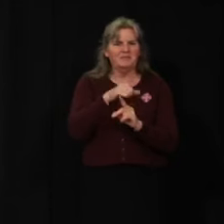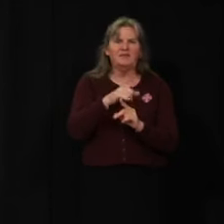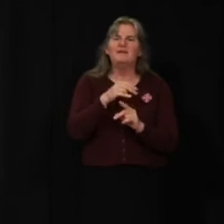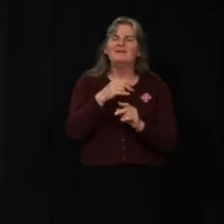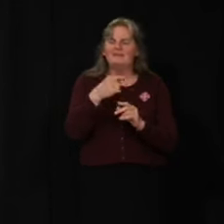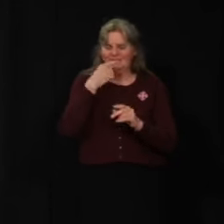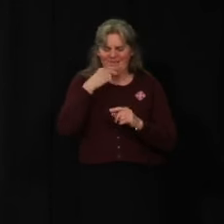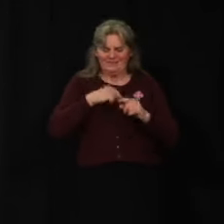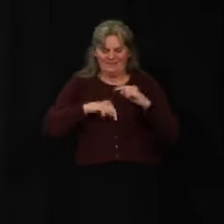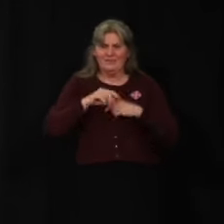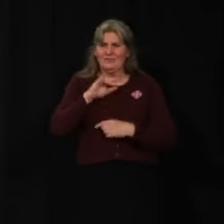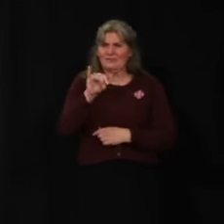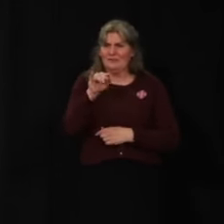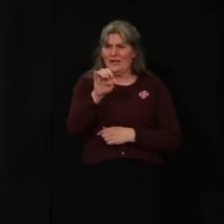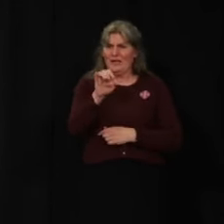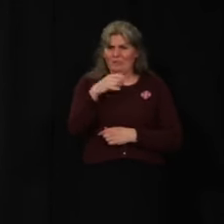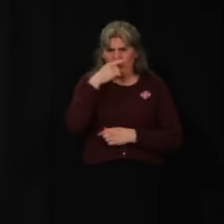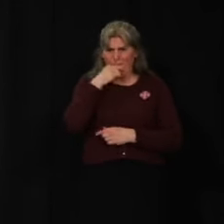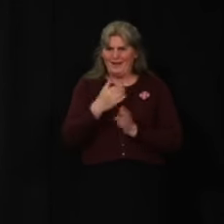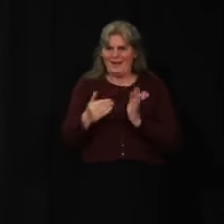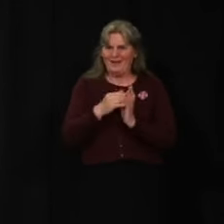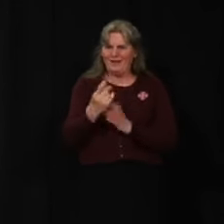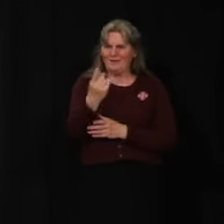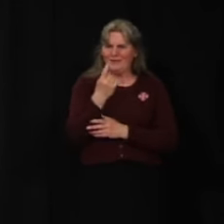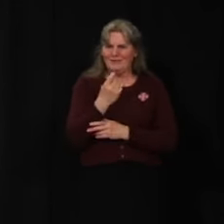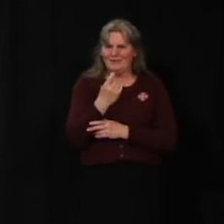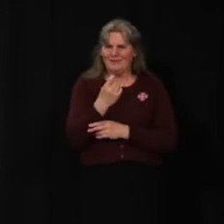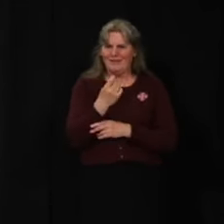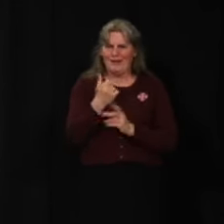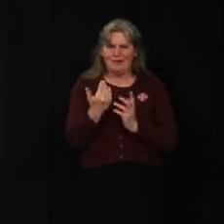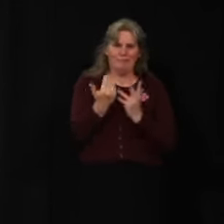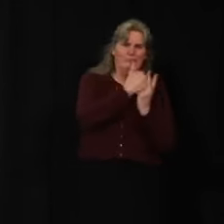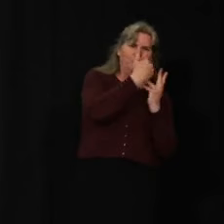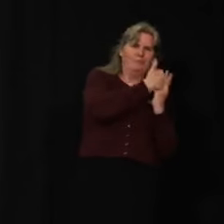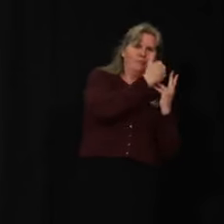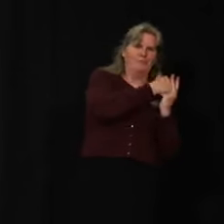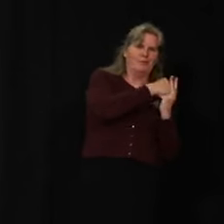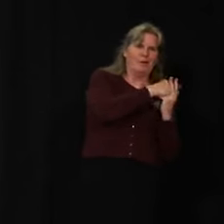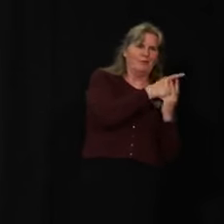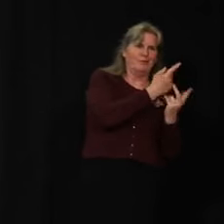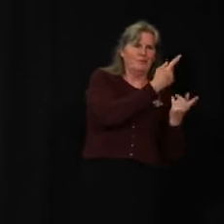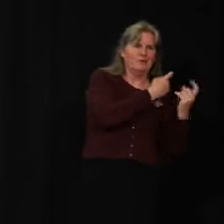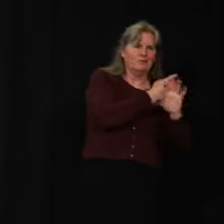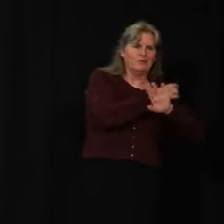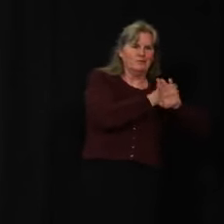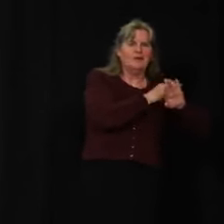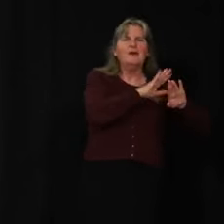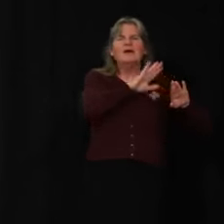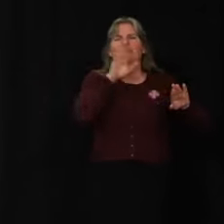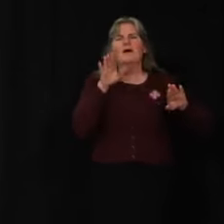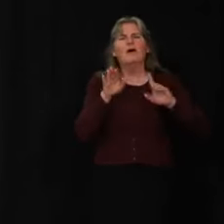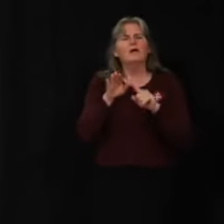And then the restaurant makes their operating plan based on the guideline, submits it.